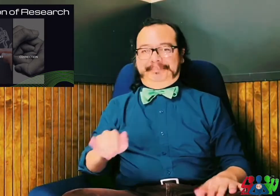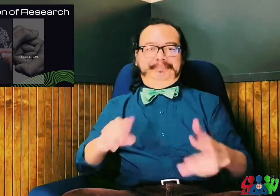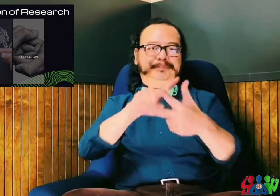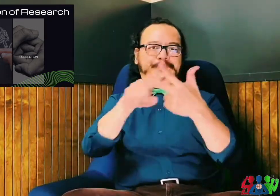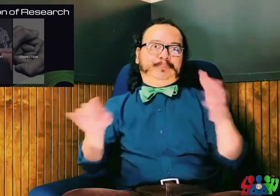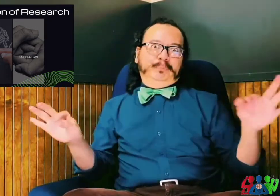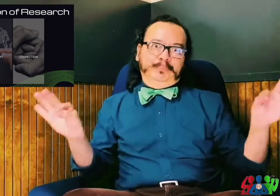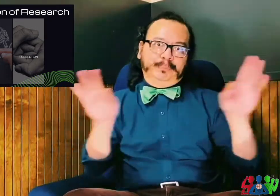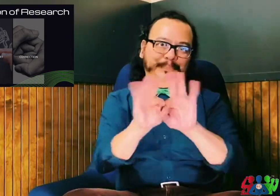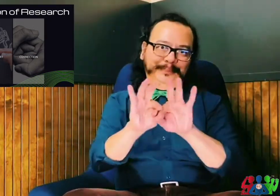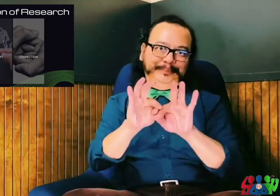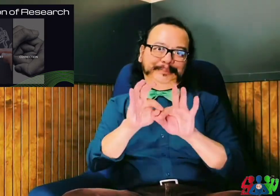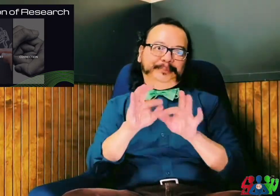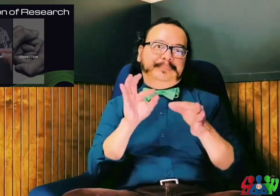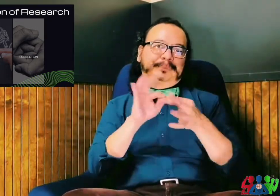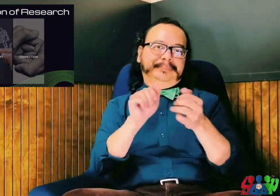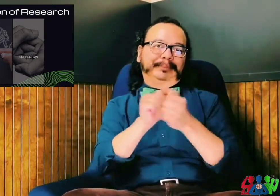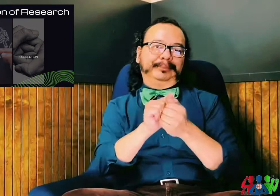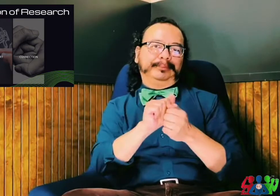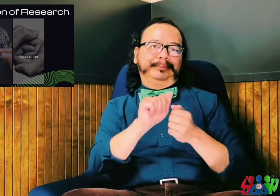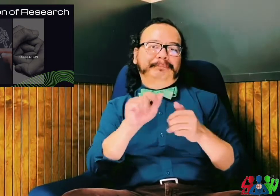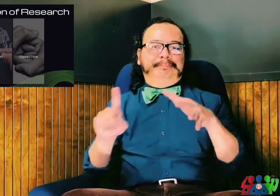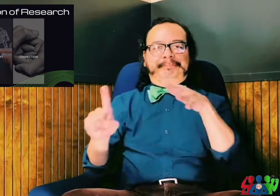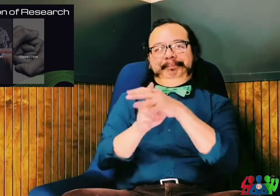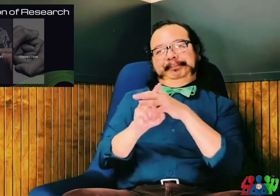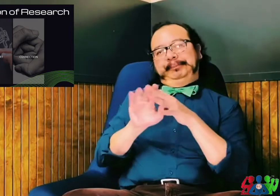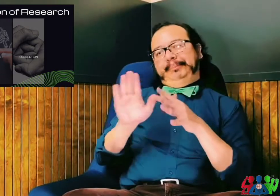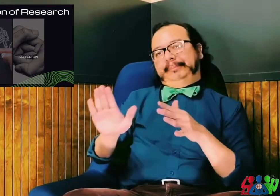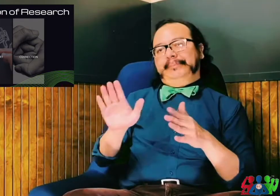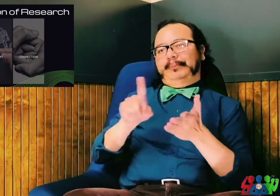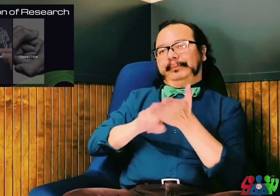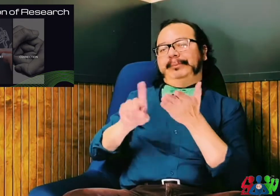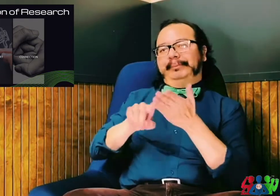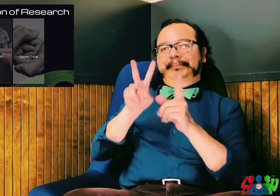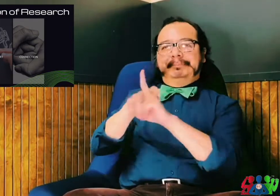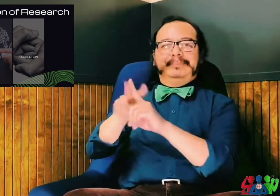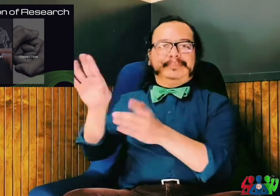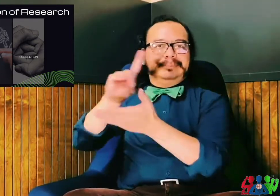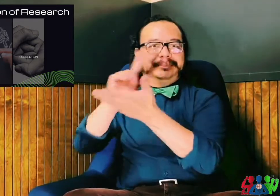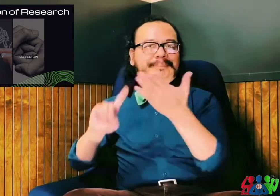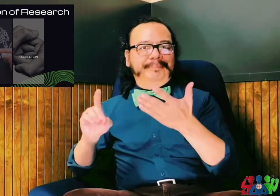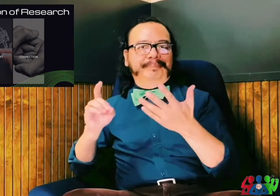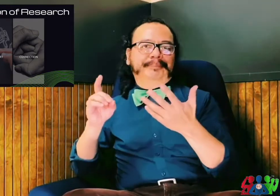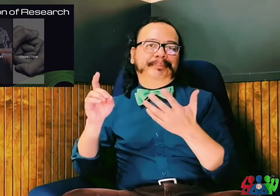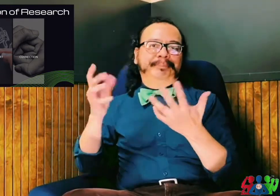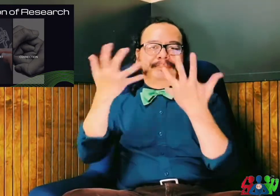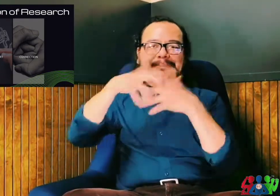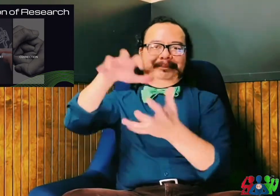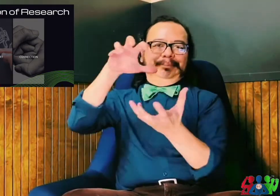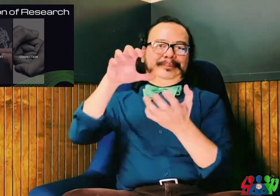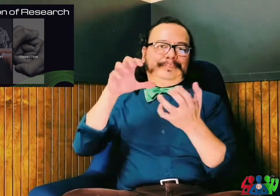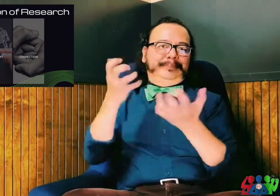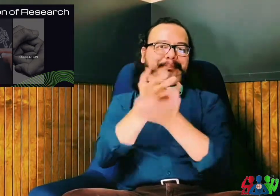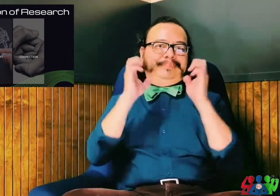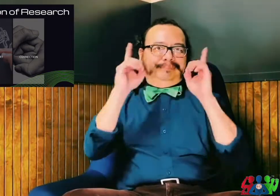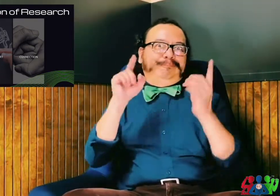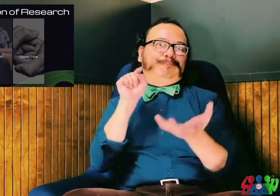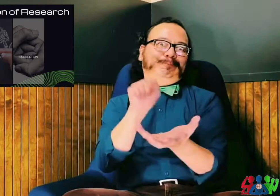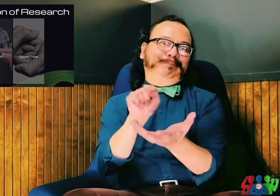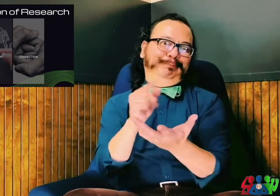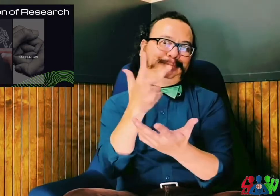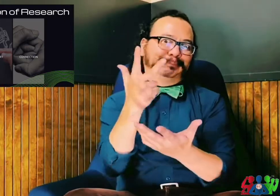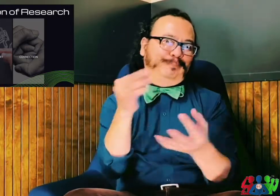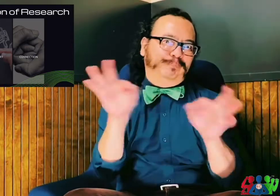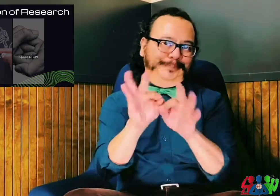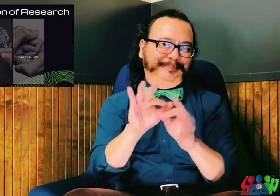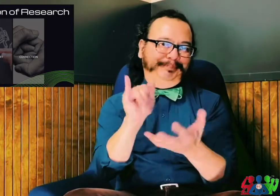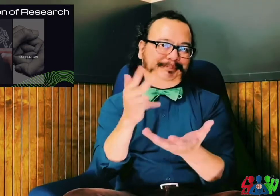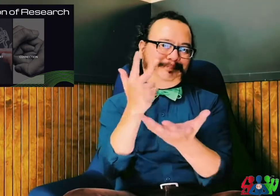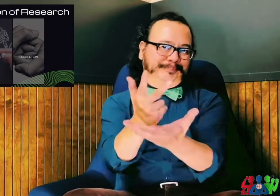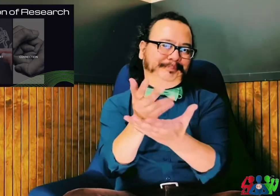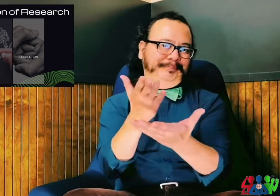Three key implications in the design of integrated STEM education initiatives.